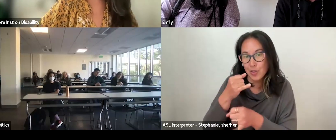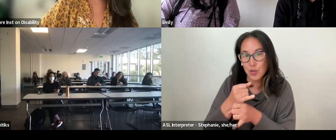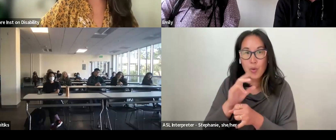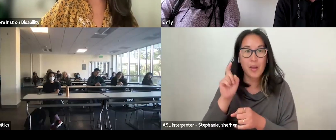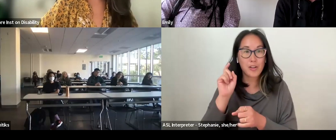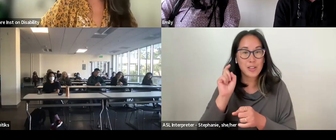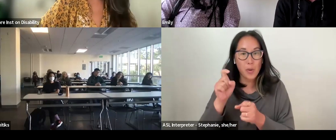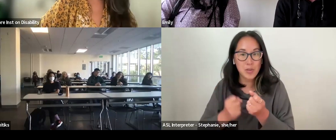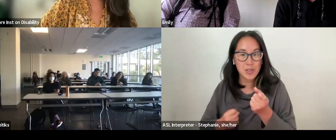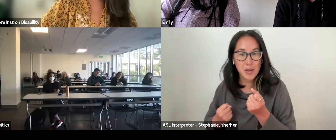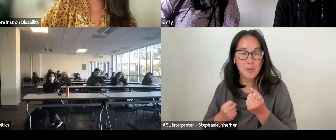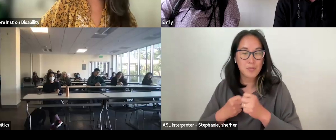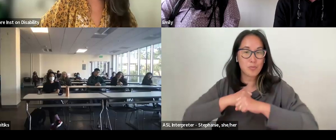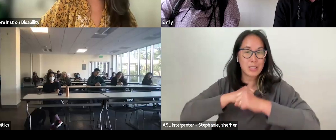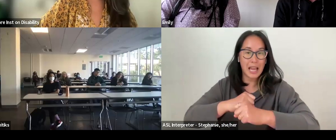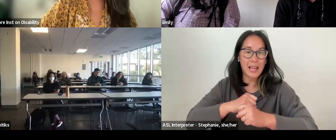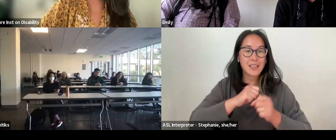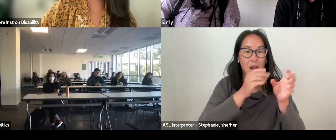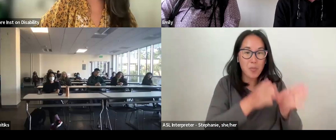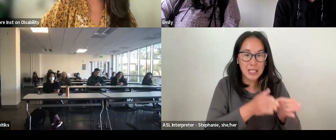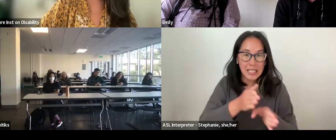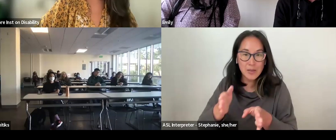to protect participants in medical research?